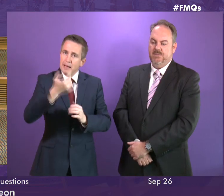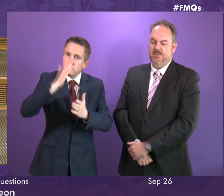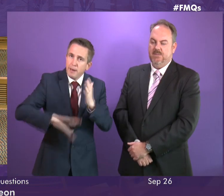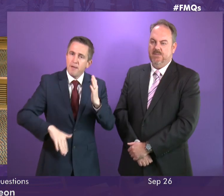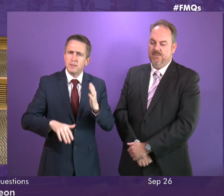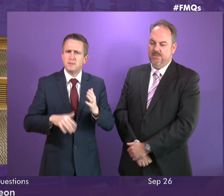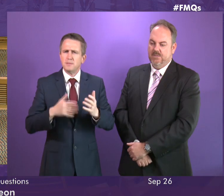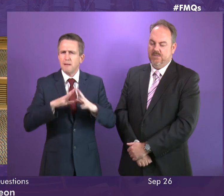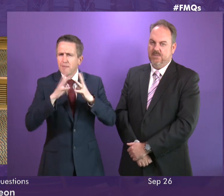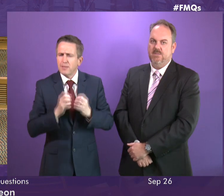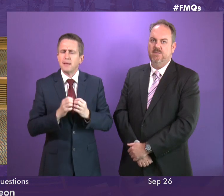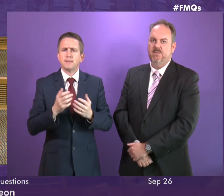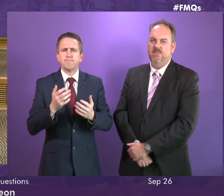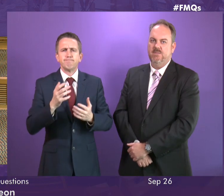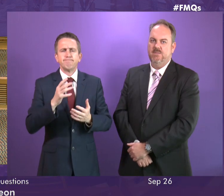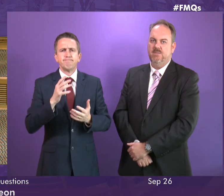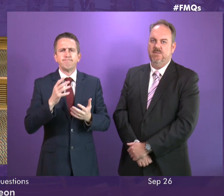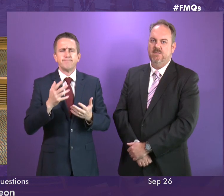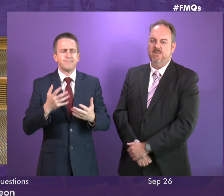I recall that in 2015—I will not read out the quotation, because I do not want this